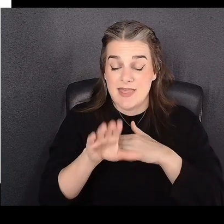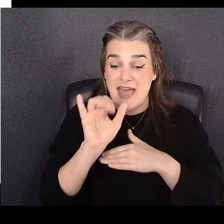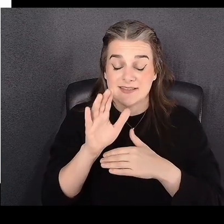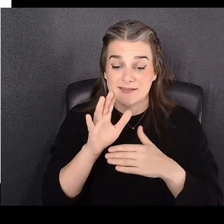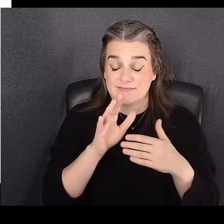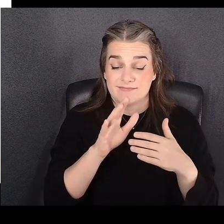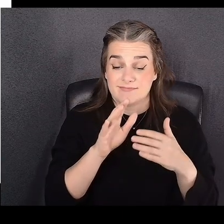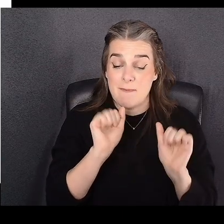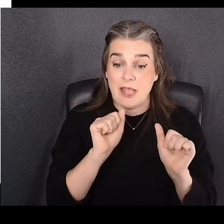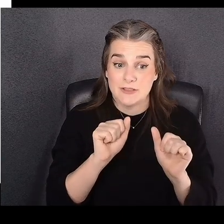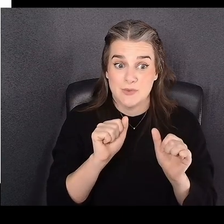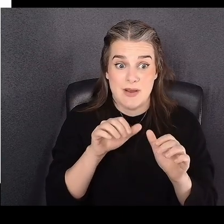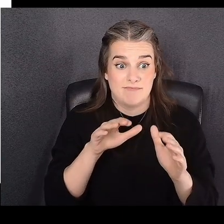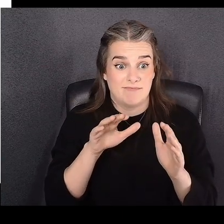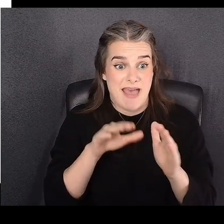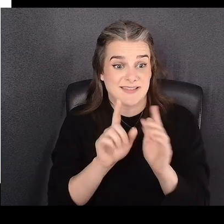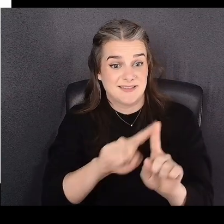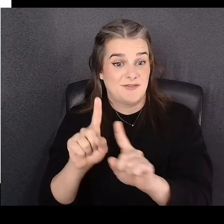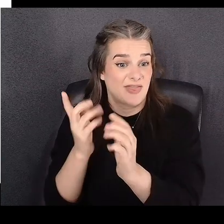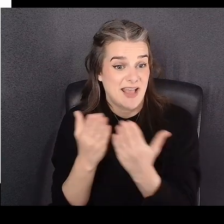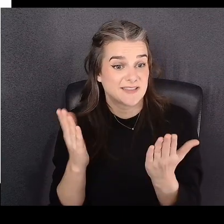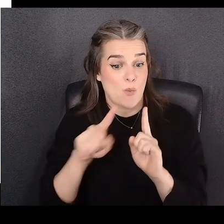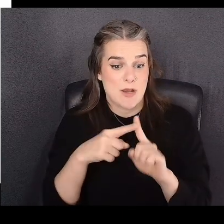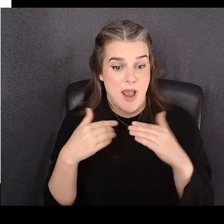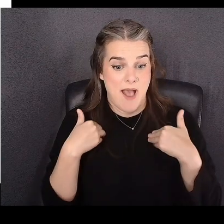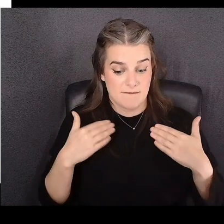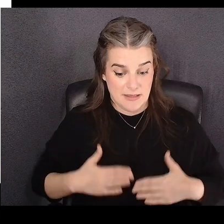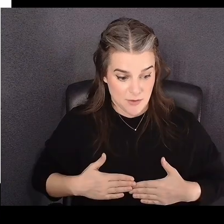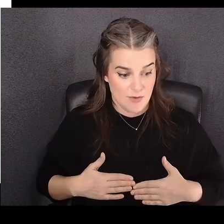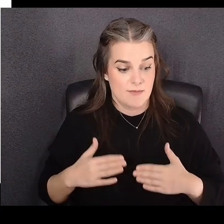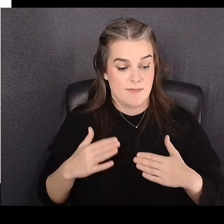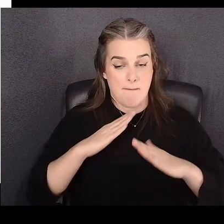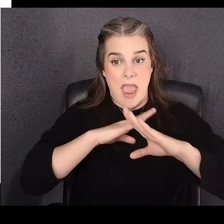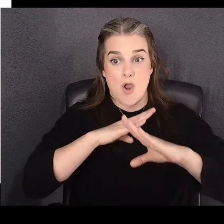or just a way to encourage folks to try different things.